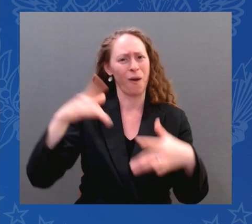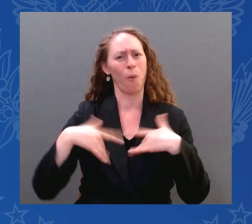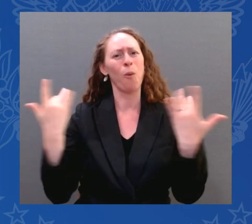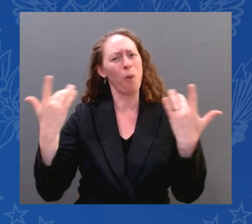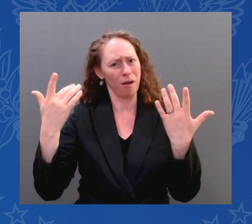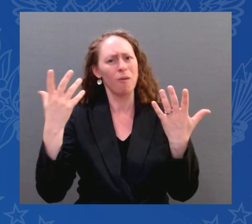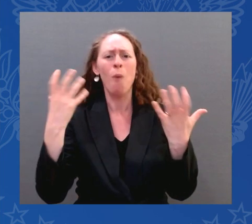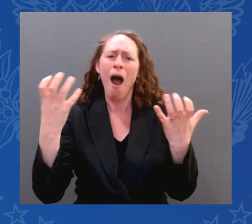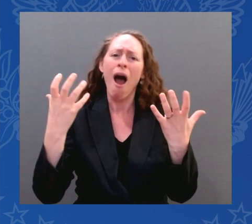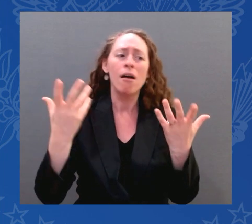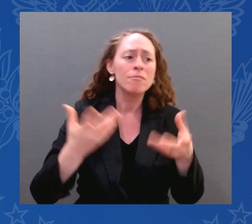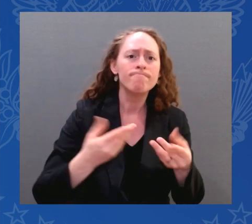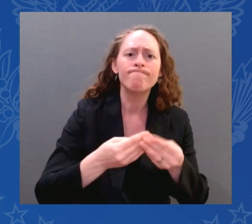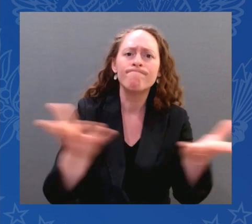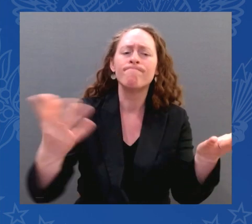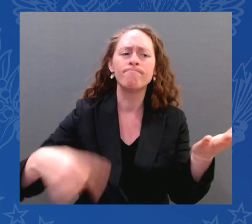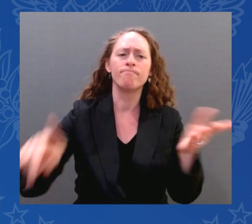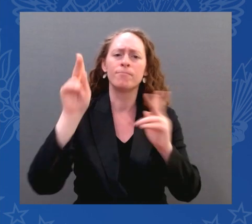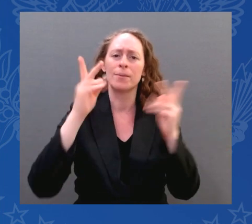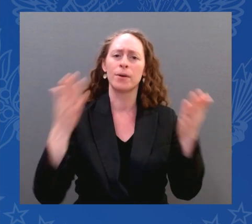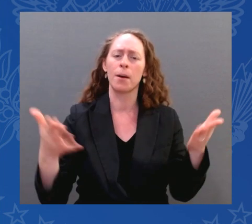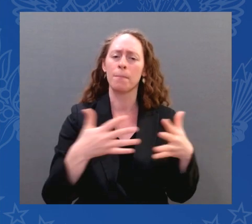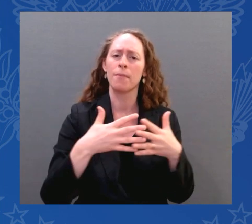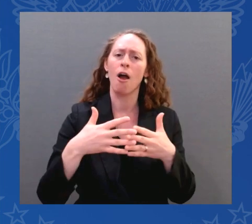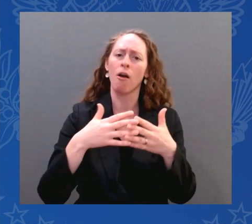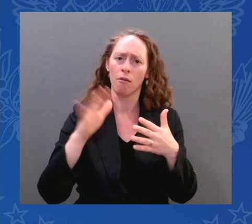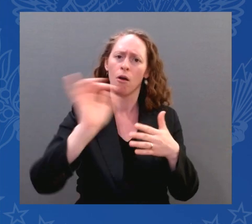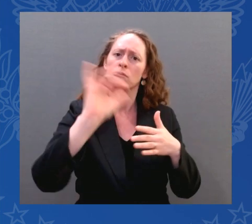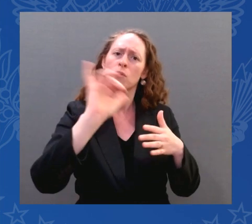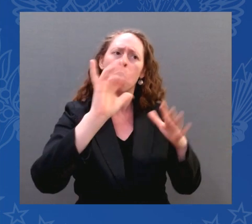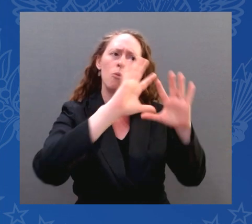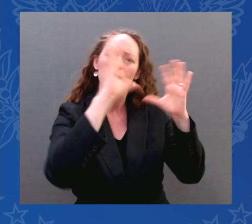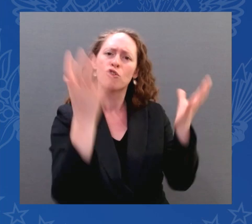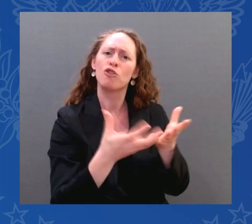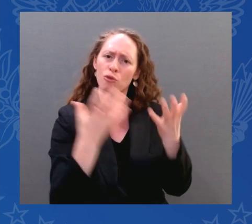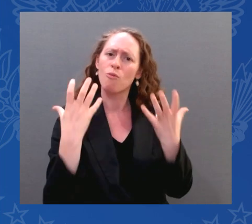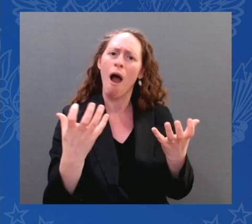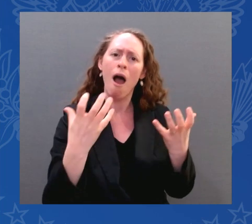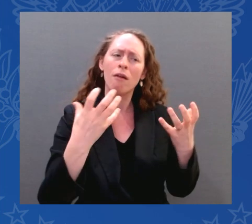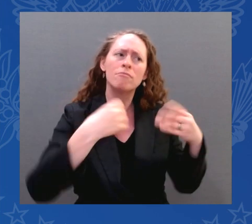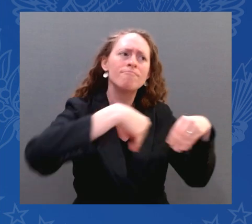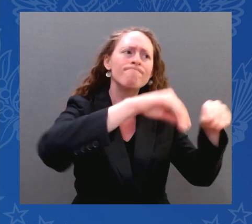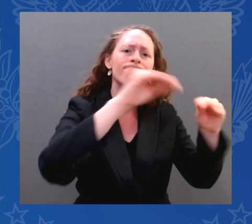This law, this new law will help us. It will ensure that we can continue to do